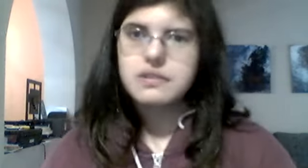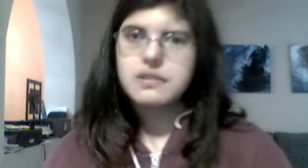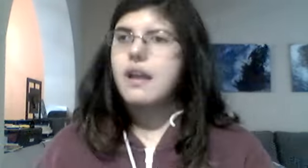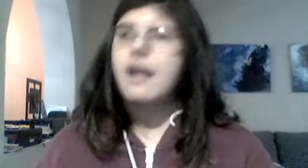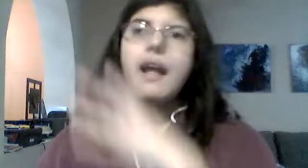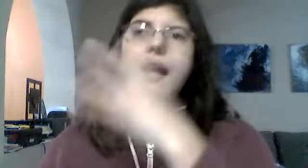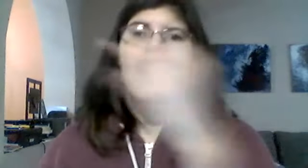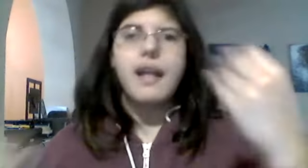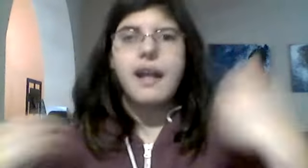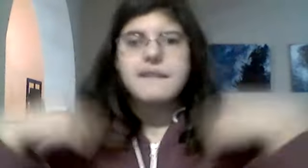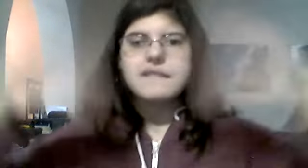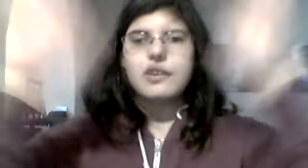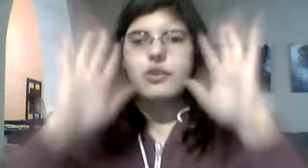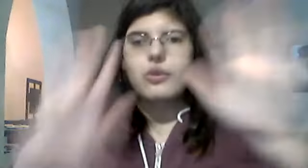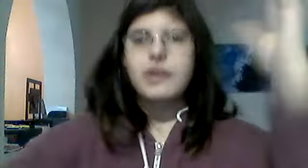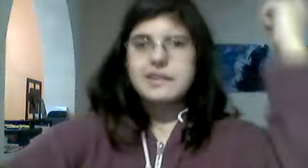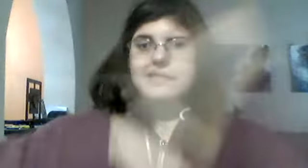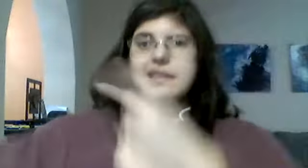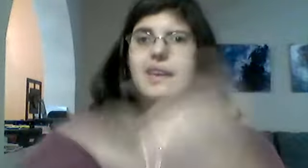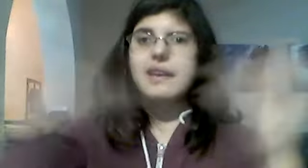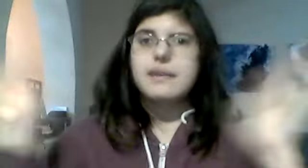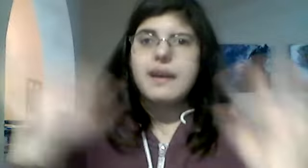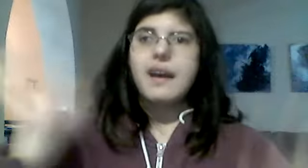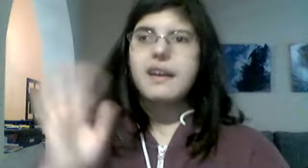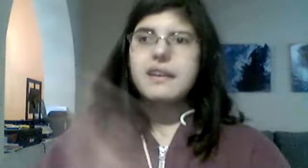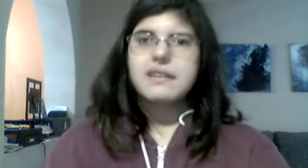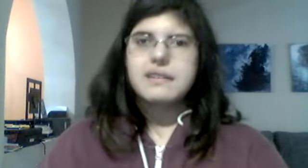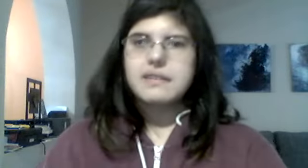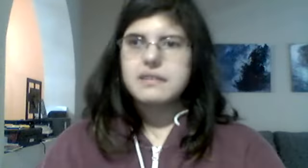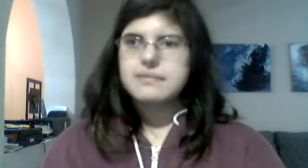And that all I want to share and have a great day! Byeee